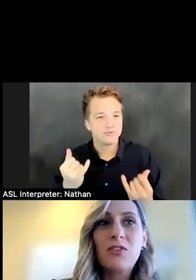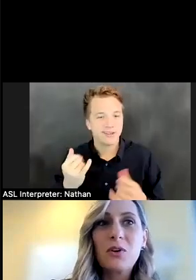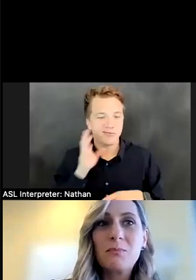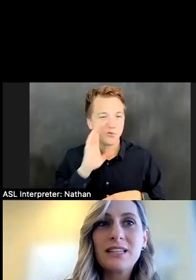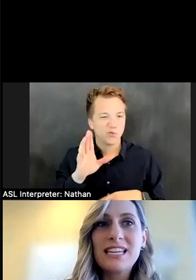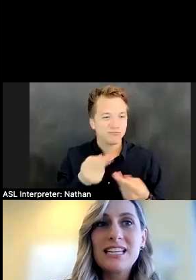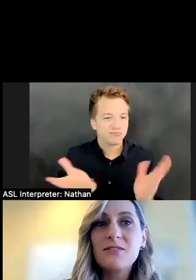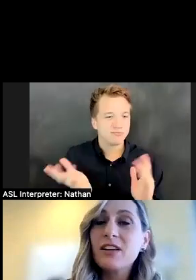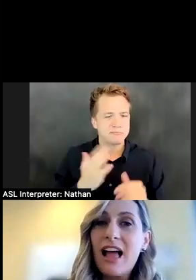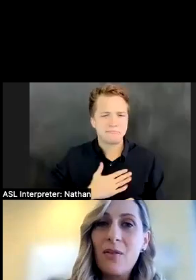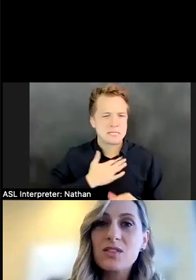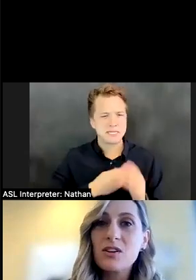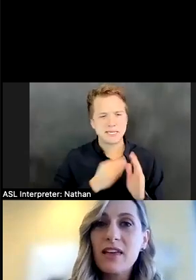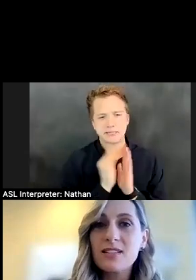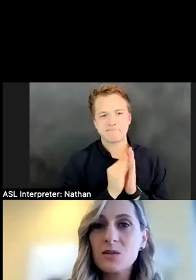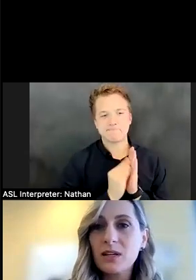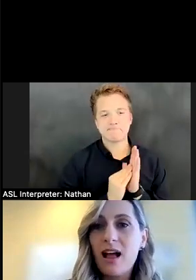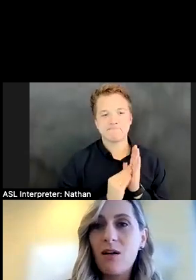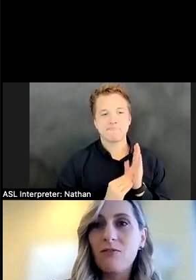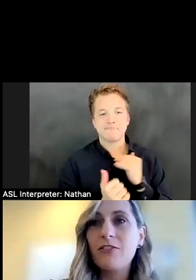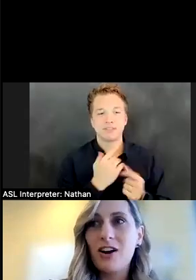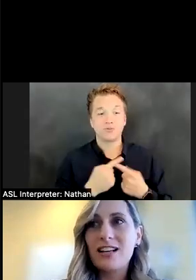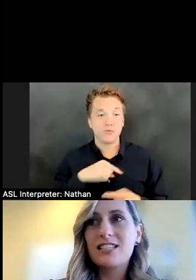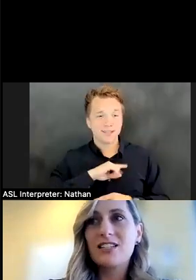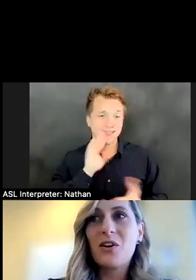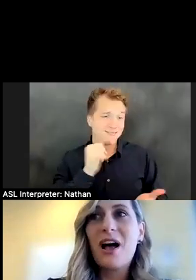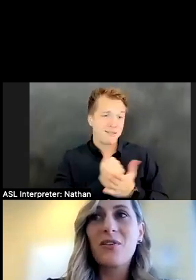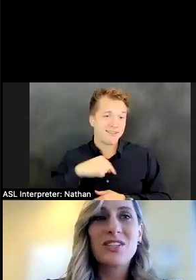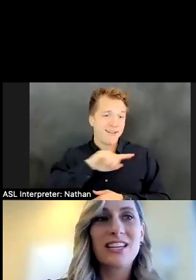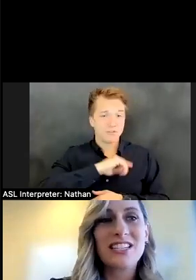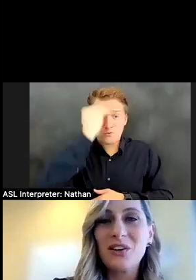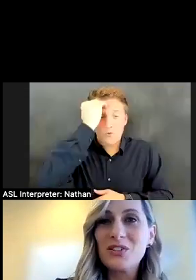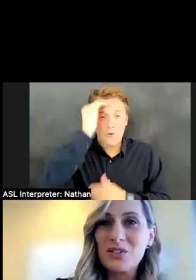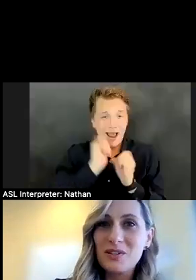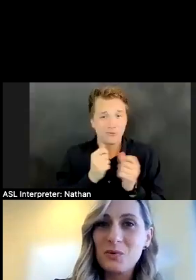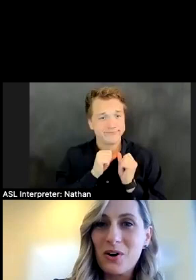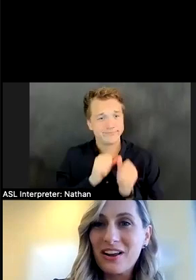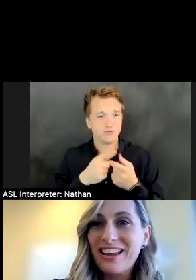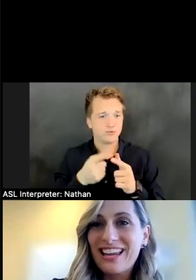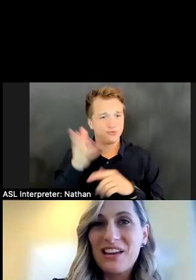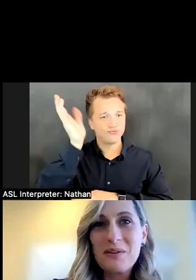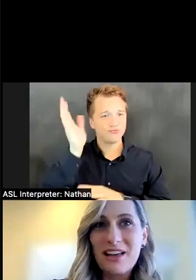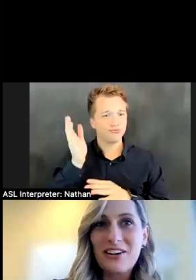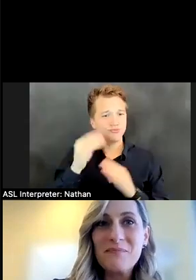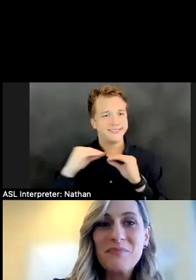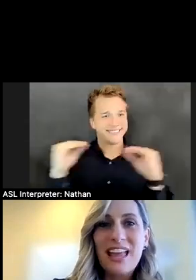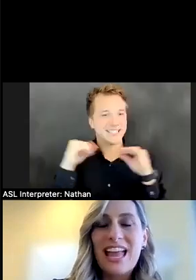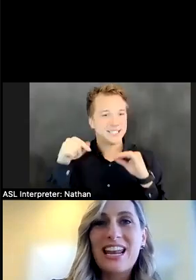If you could please fill out the survey, this is really helpful for us to know how to continue to do this work even better.